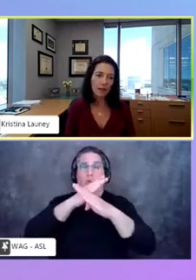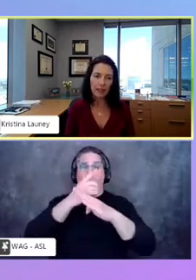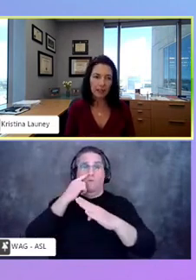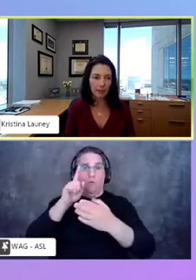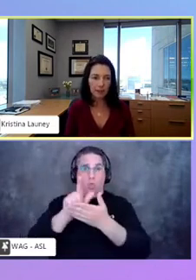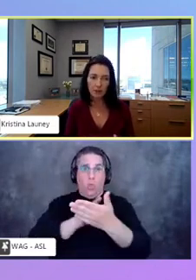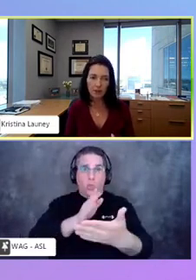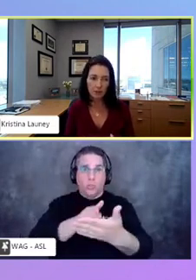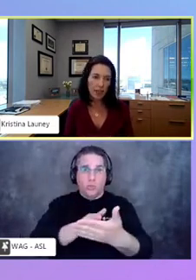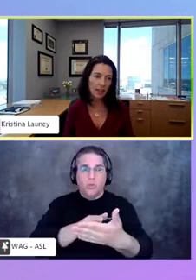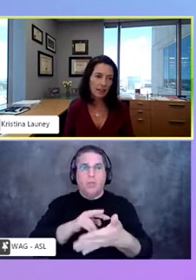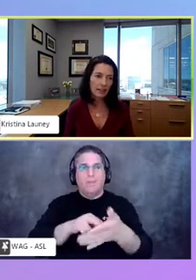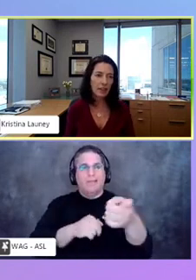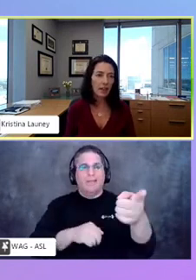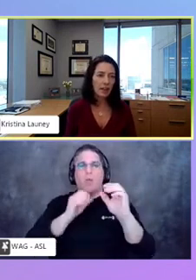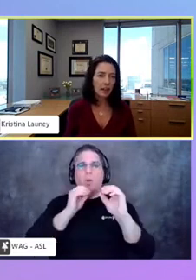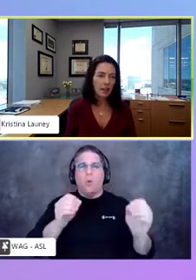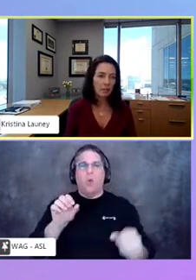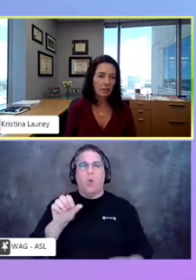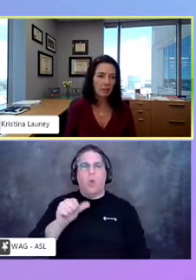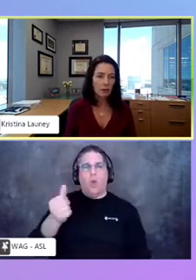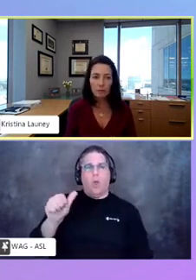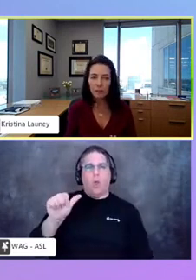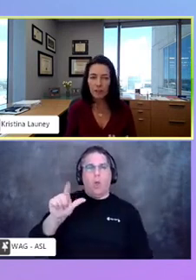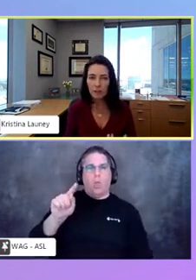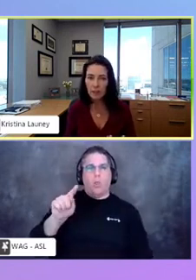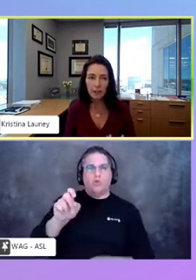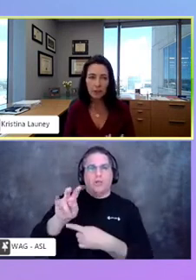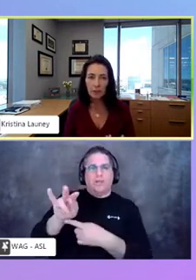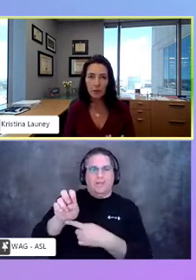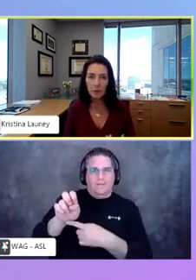are by people who are blind , and the most common barriers